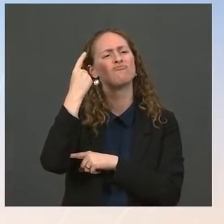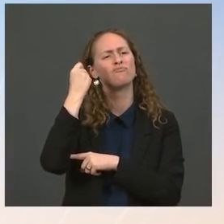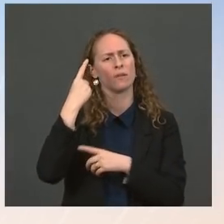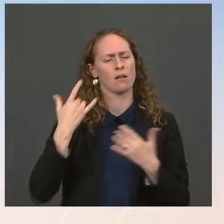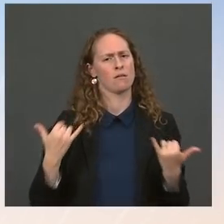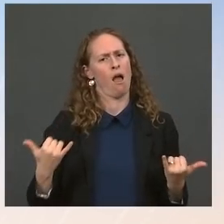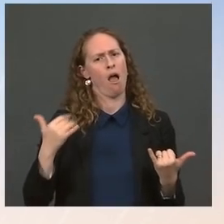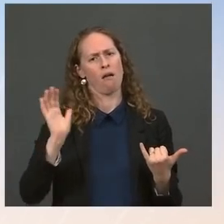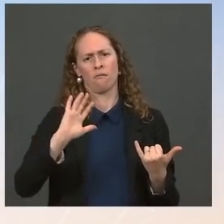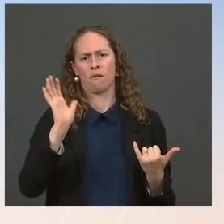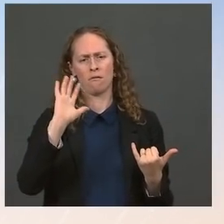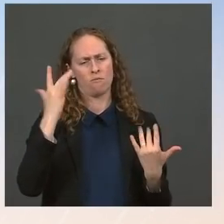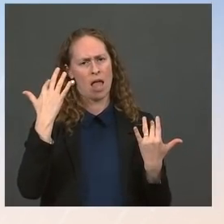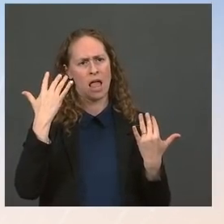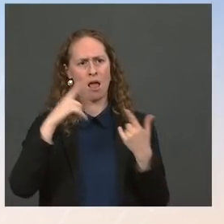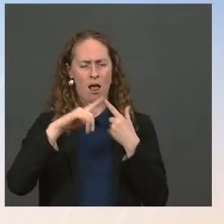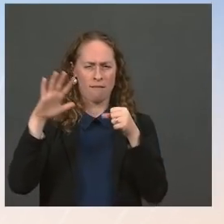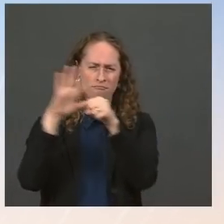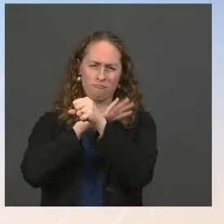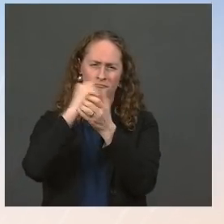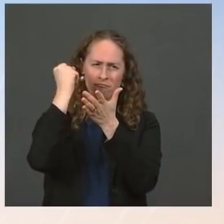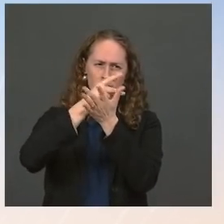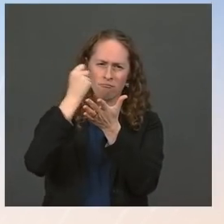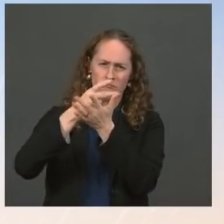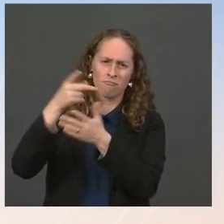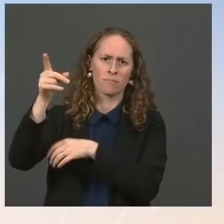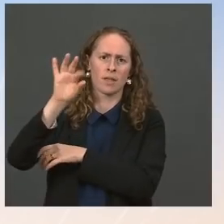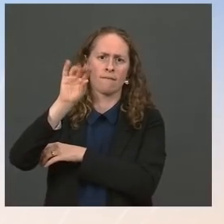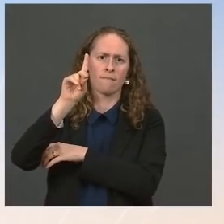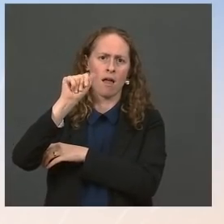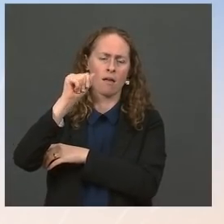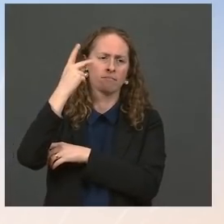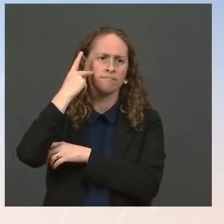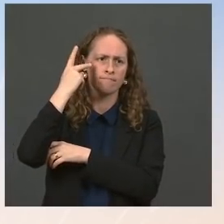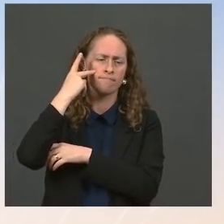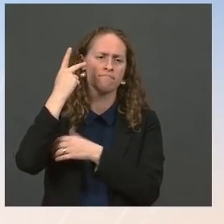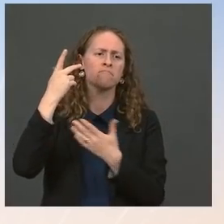through the gold-standard FDA approval process, but we know that. We understand that.